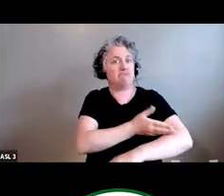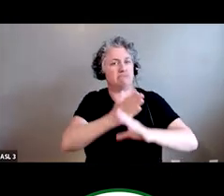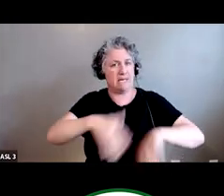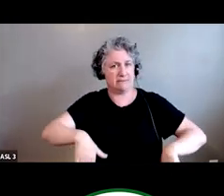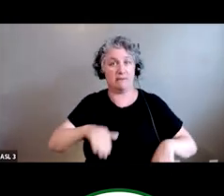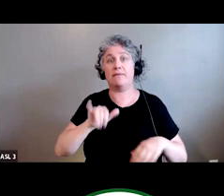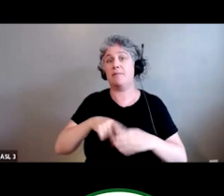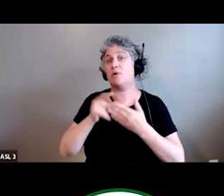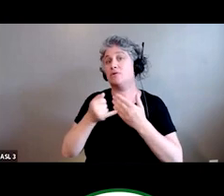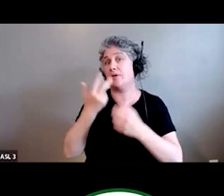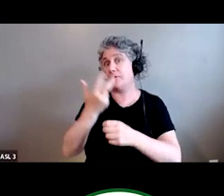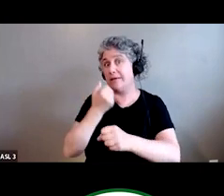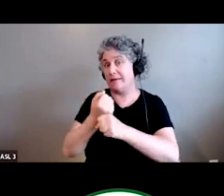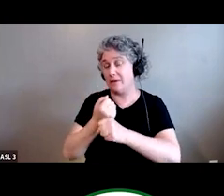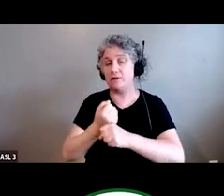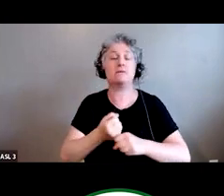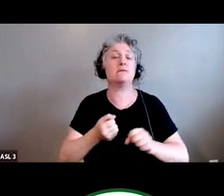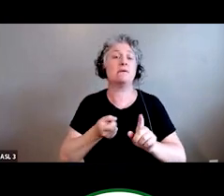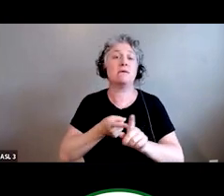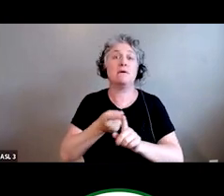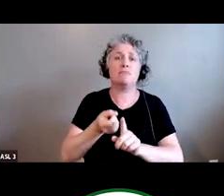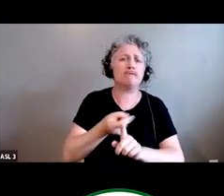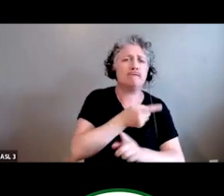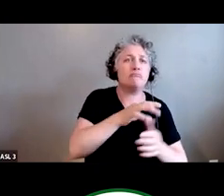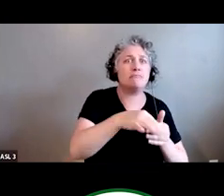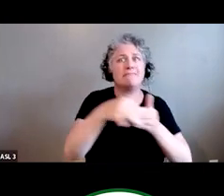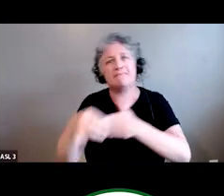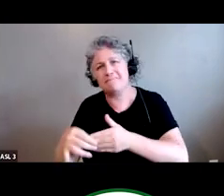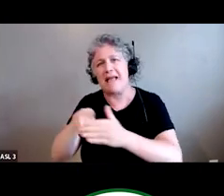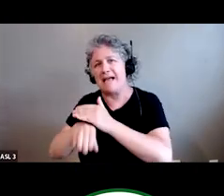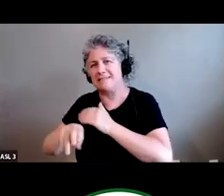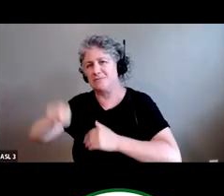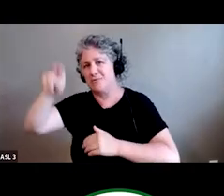noticed an increase in calls to our information line about accessible recreation and outdoor spaces.